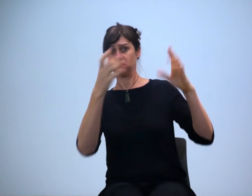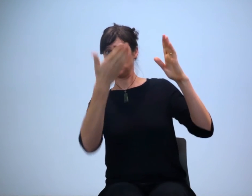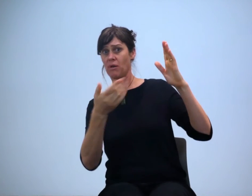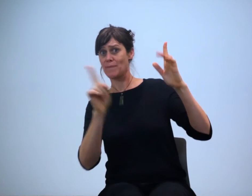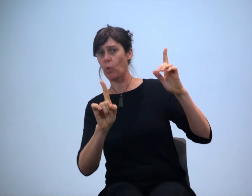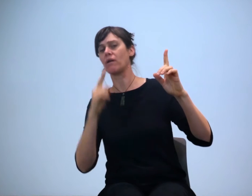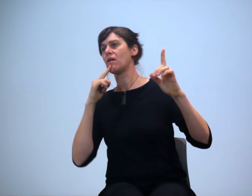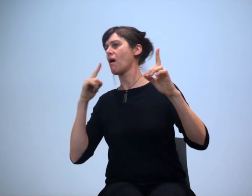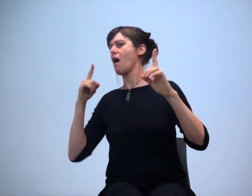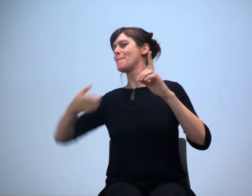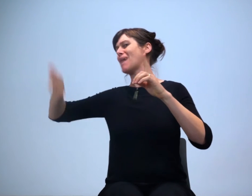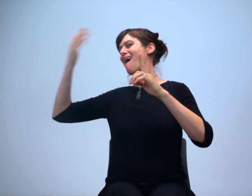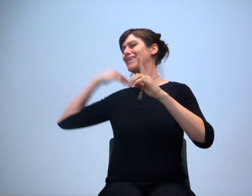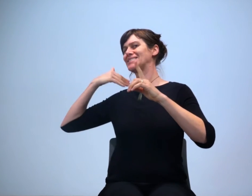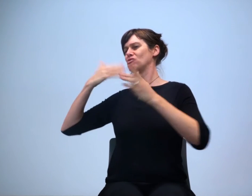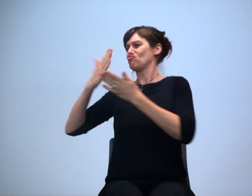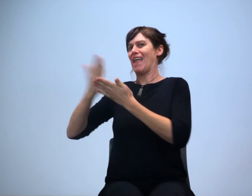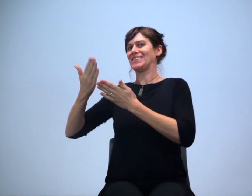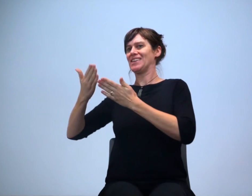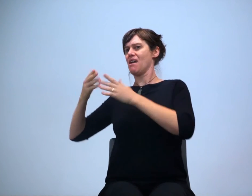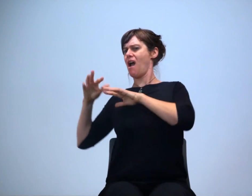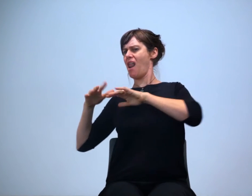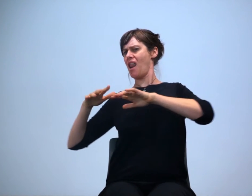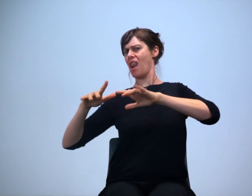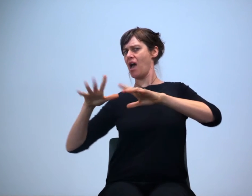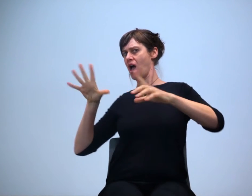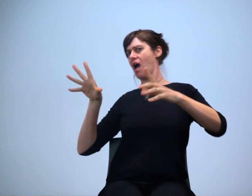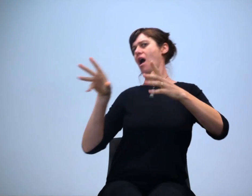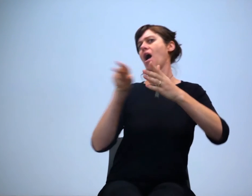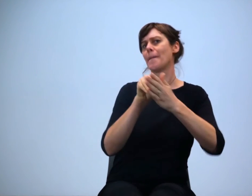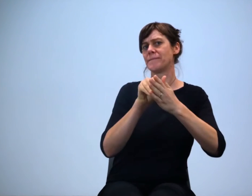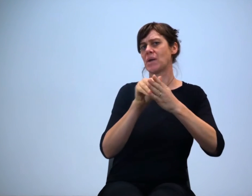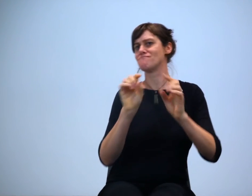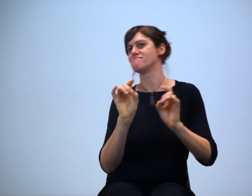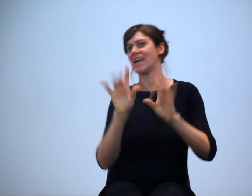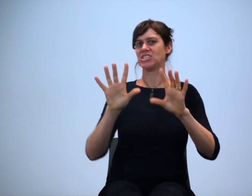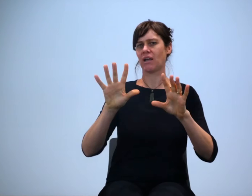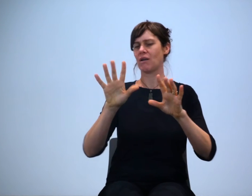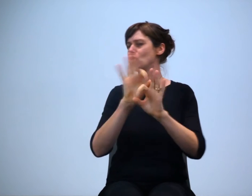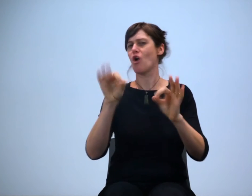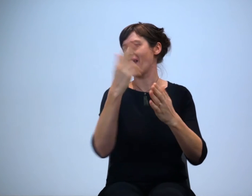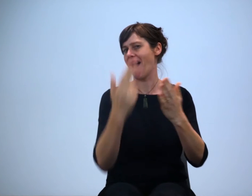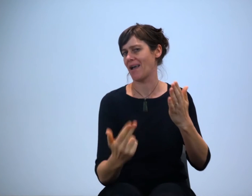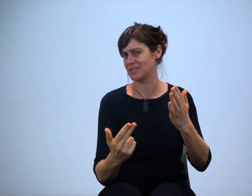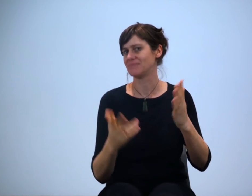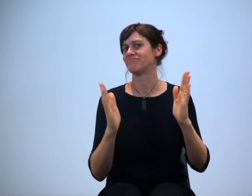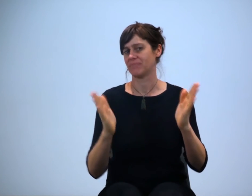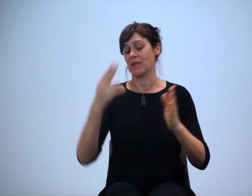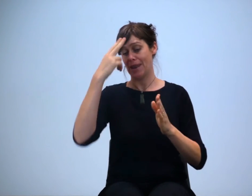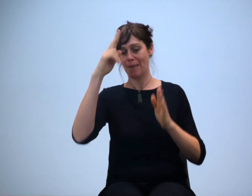but for an emanation of past reality, a magic, not an art.